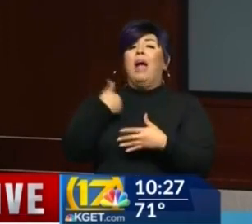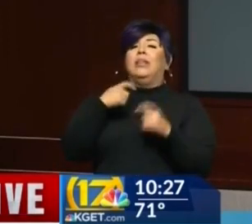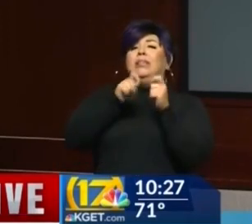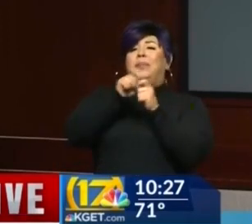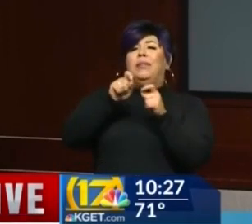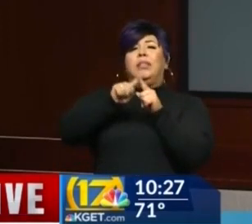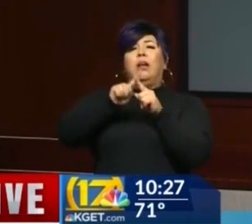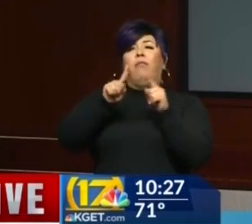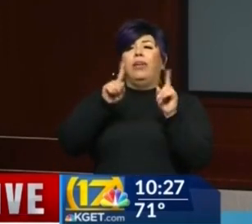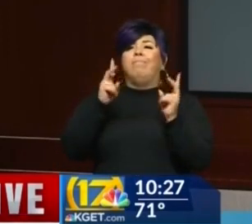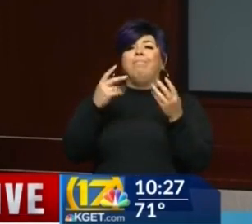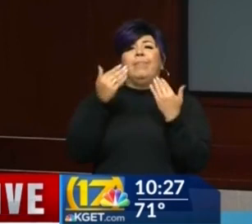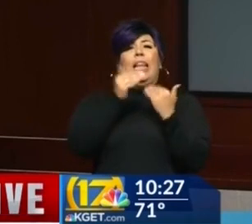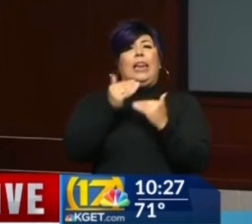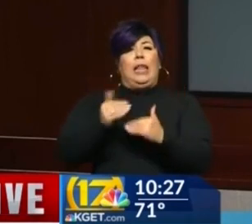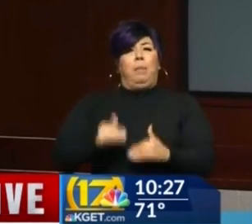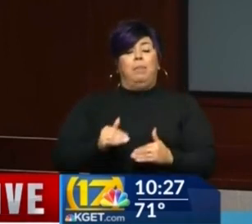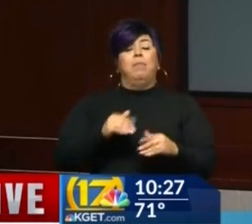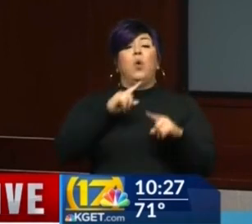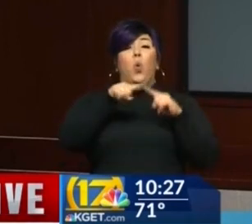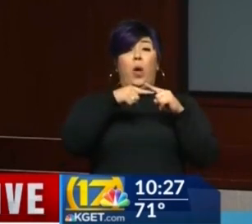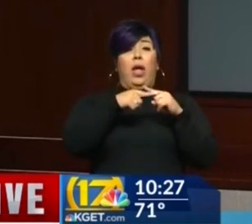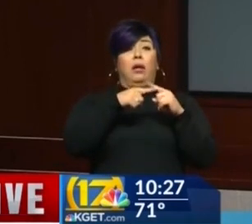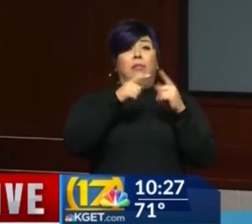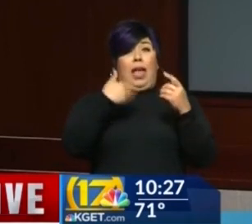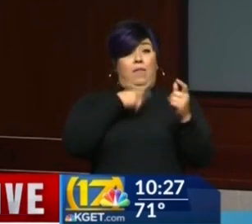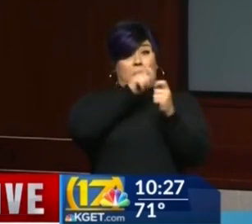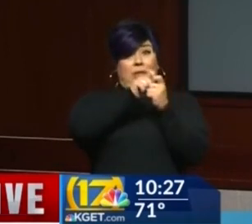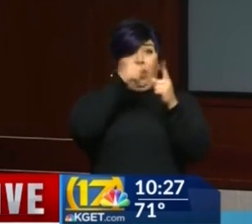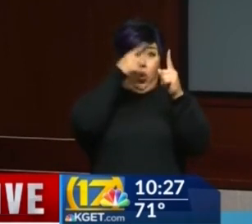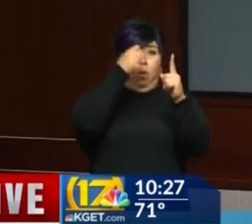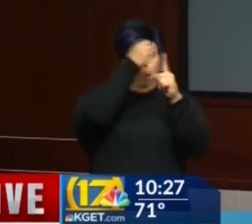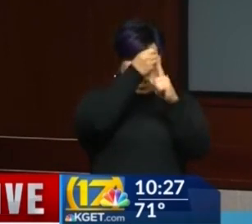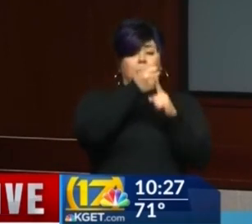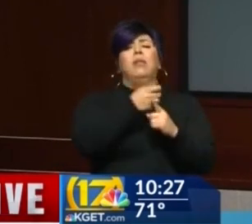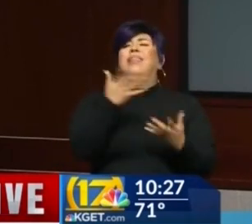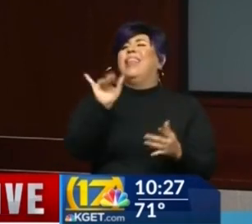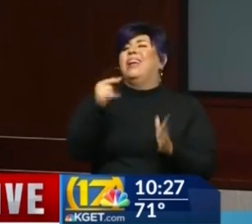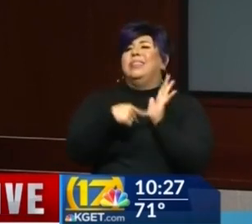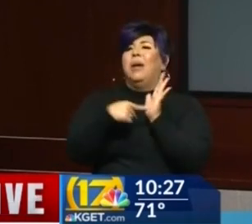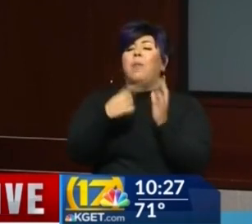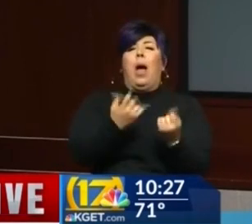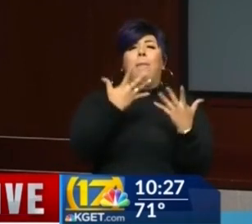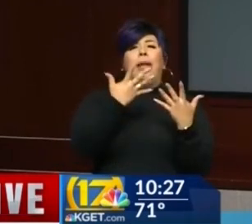THANKS FOR THE QUESTION. GOOD MORNING. THIS INFORMATION IS BEING RELEASED USING A MODEL THAT HAS